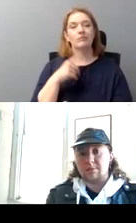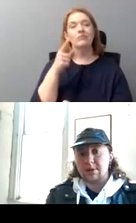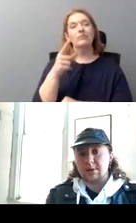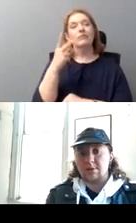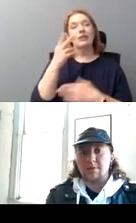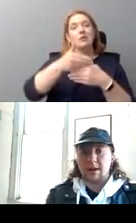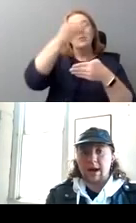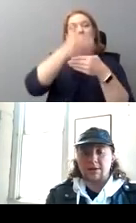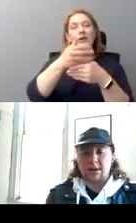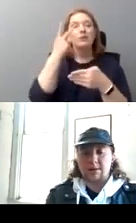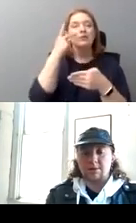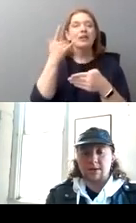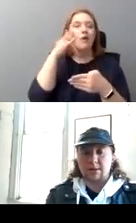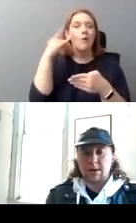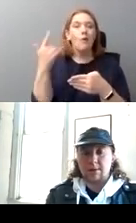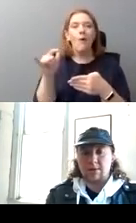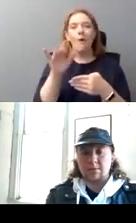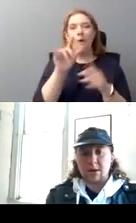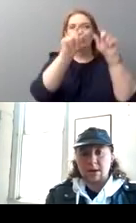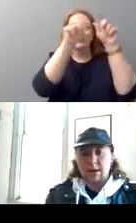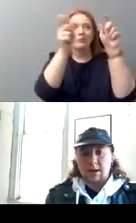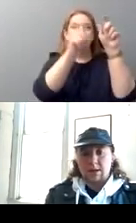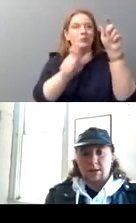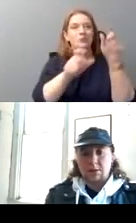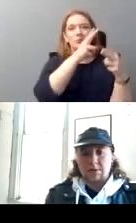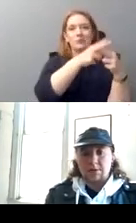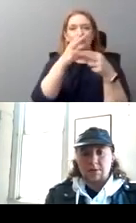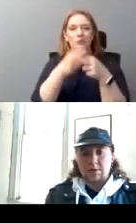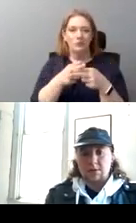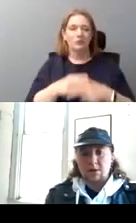P. Greub', that advertised his trade to the neighborhood. The included feature of a studio